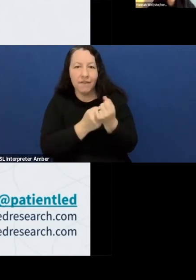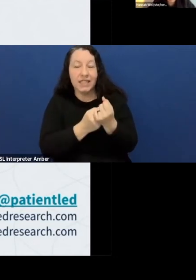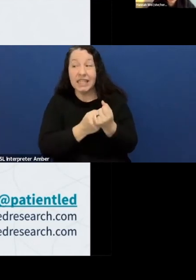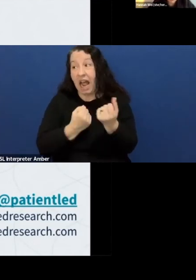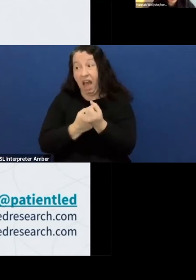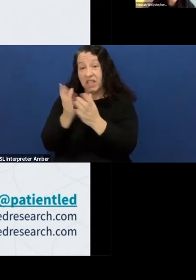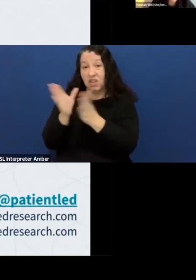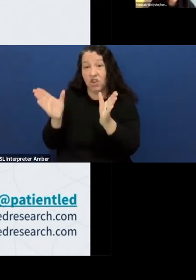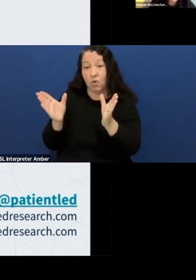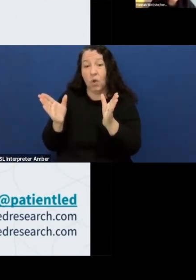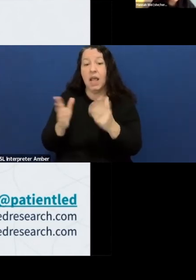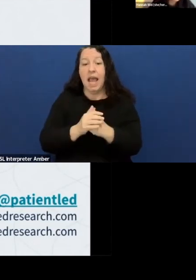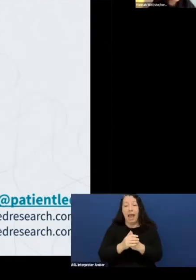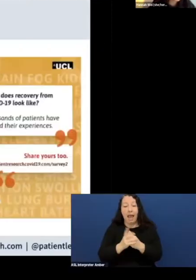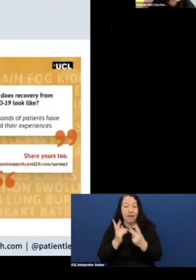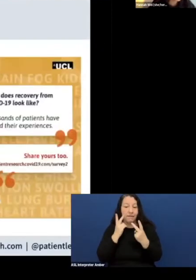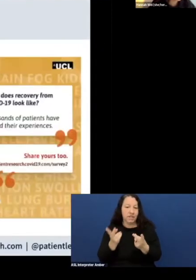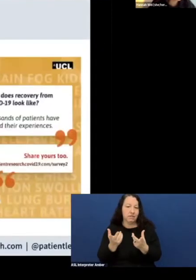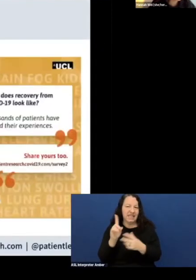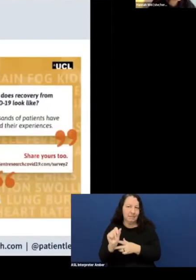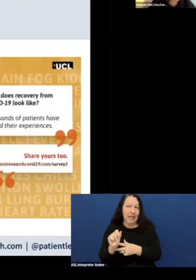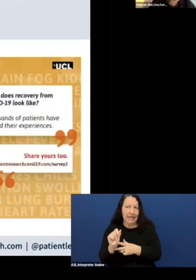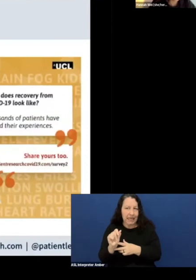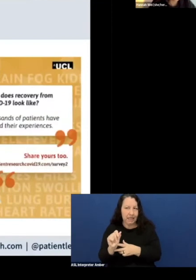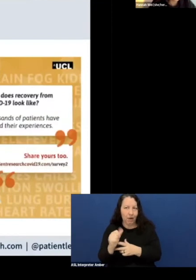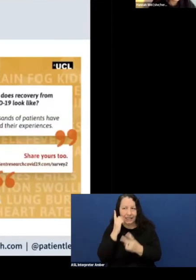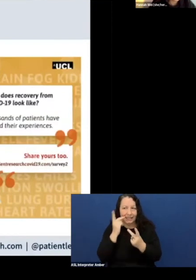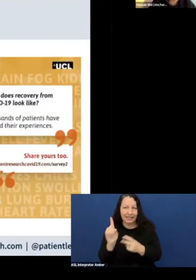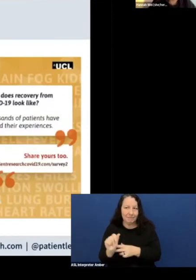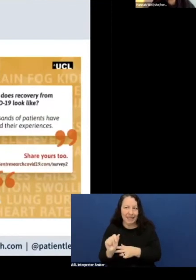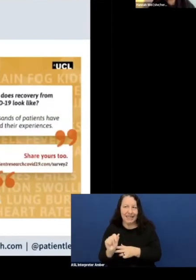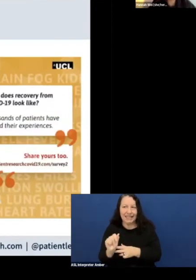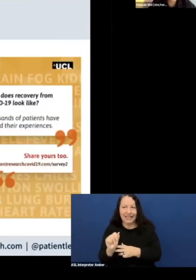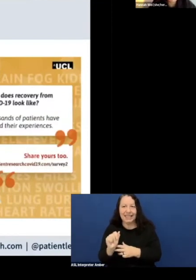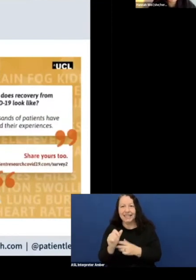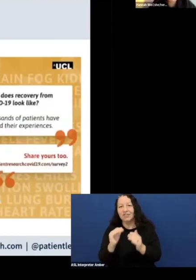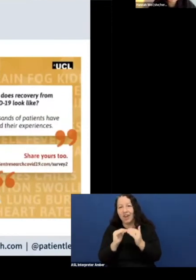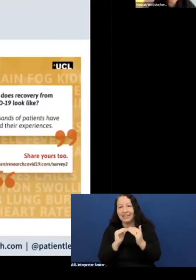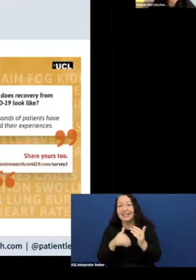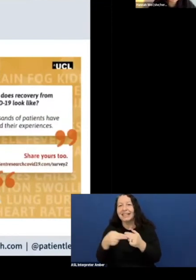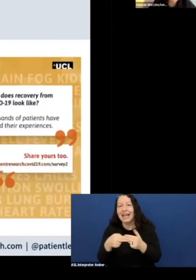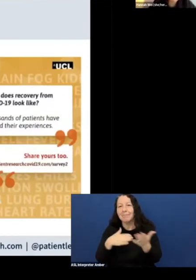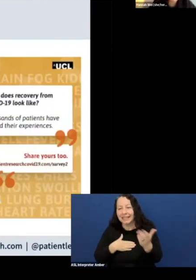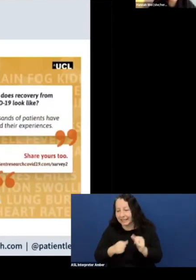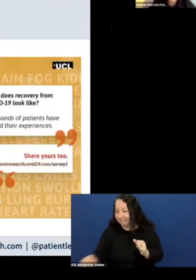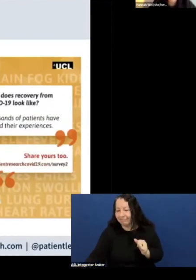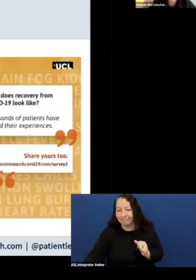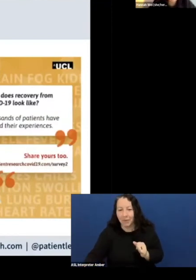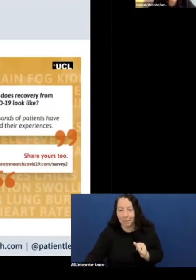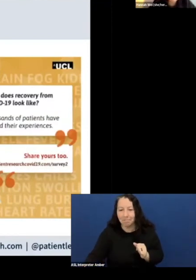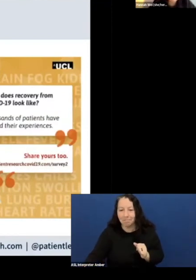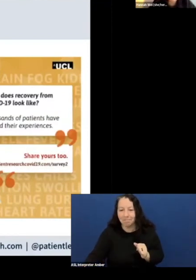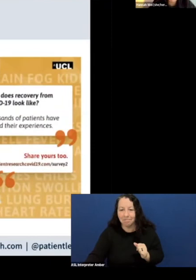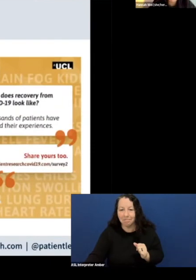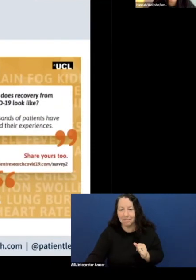Long COVID advocacy, and also advocacy in general and disability justice. Next slide,